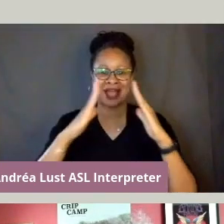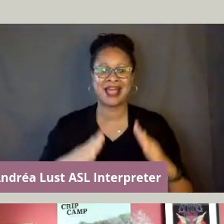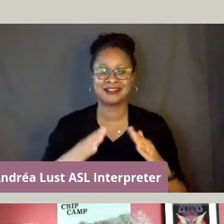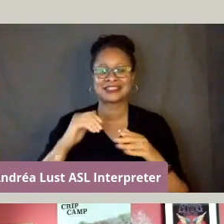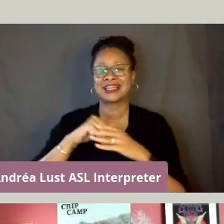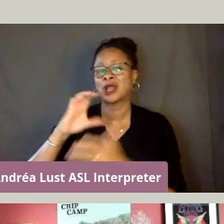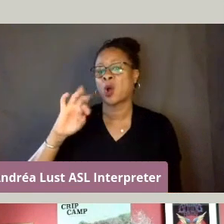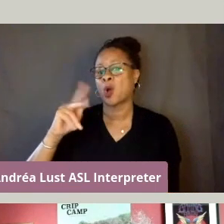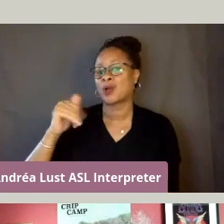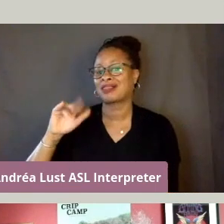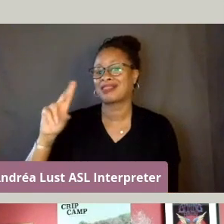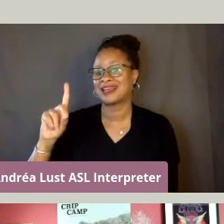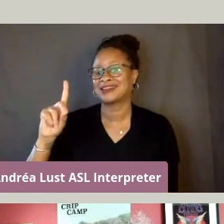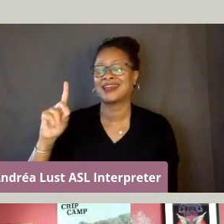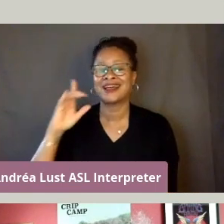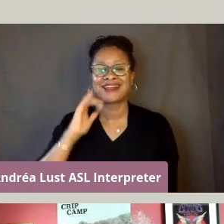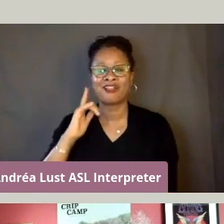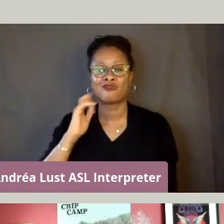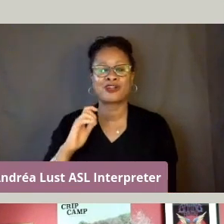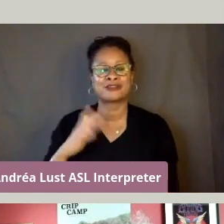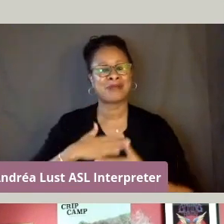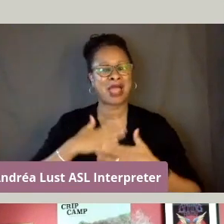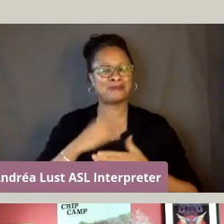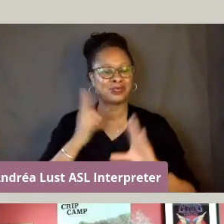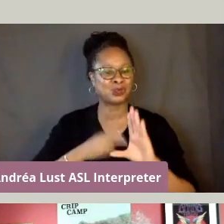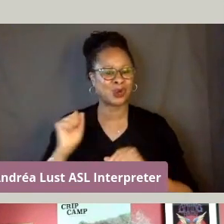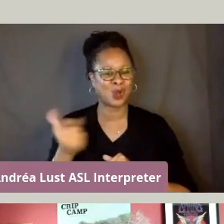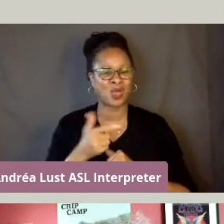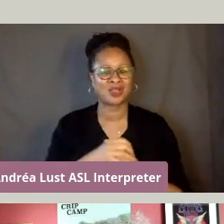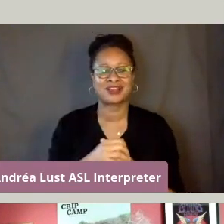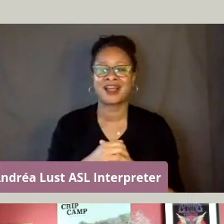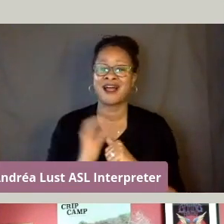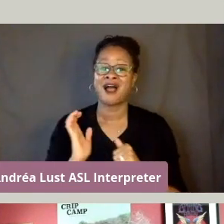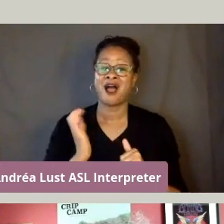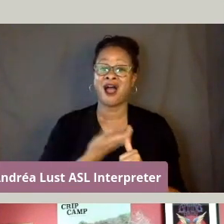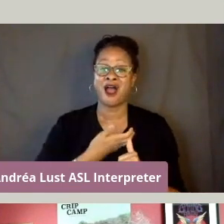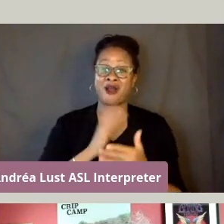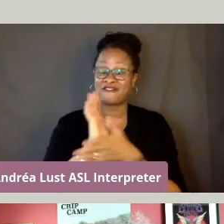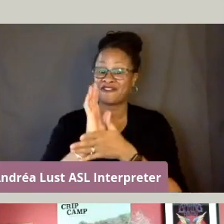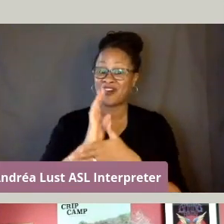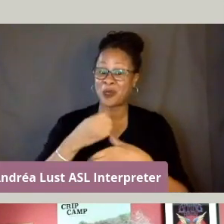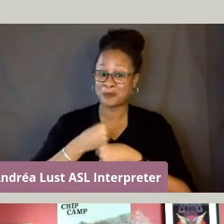I'm really happy to be here with all of you. Thank you. So our filmmakers and our film team coming.